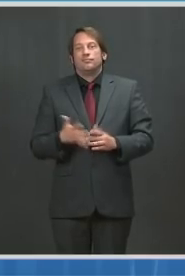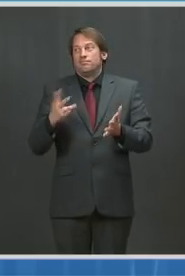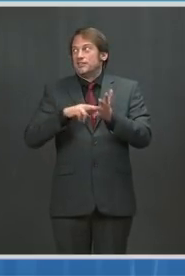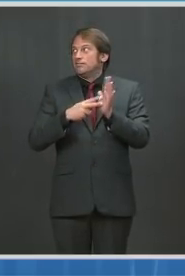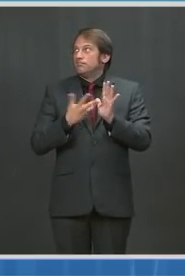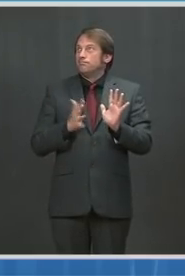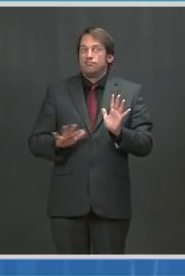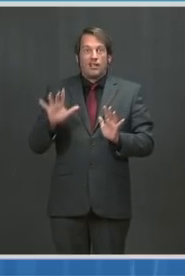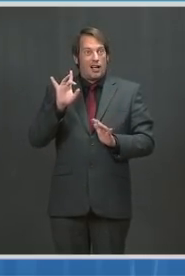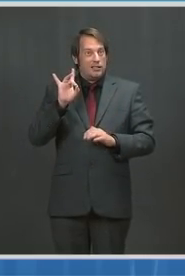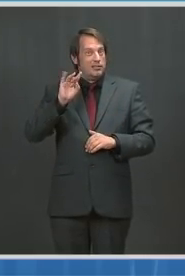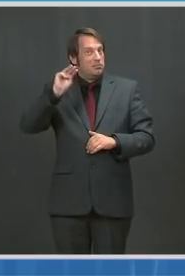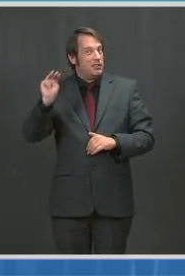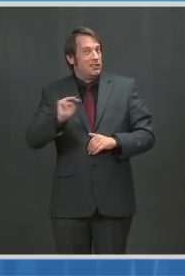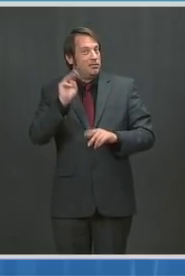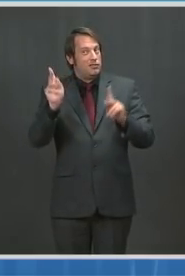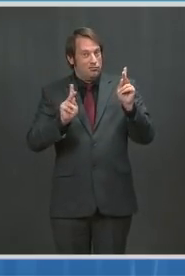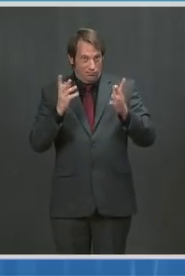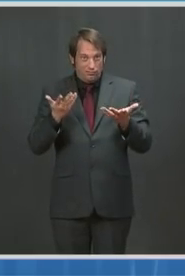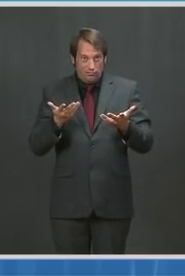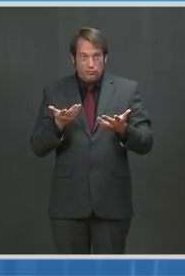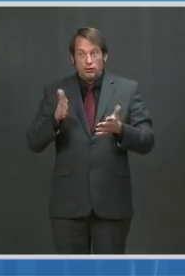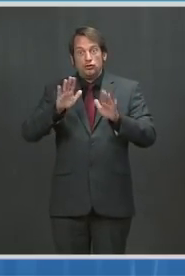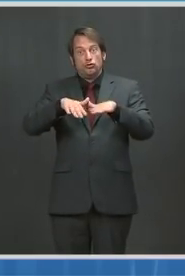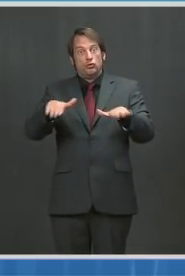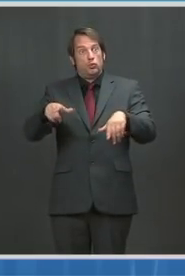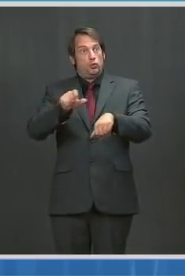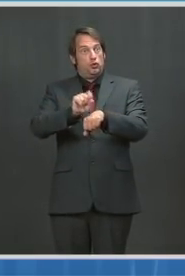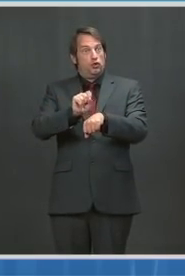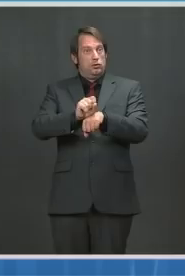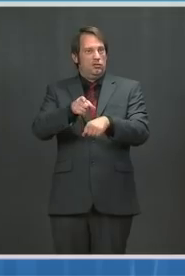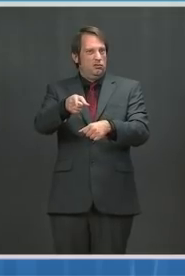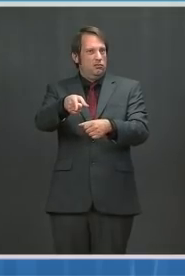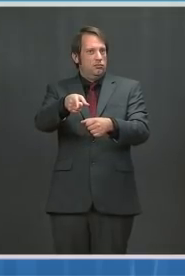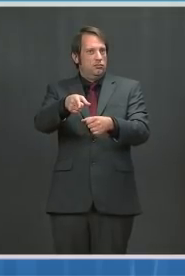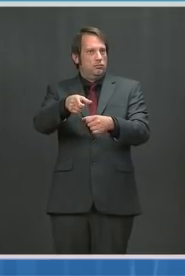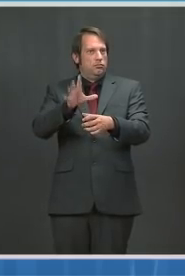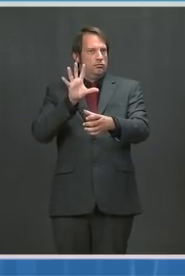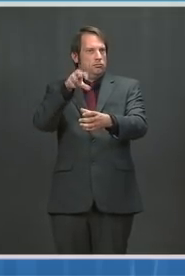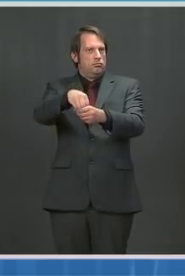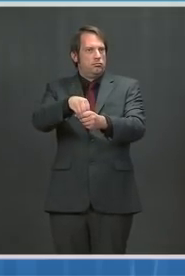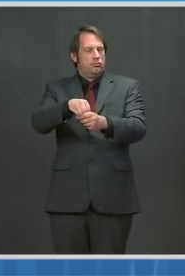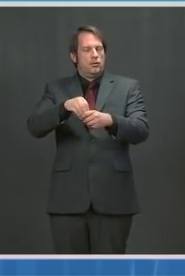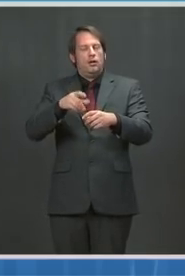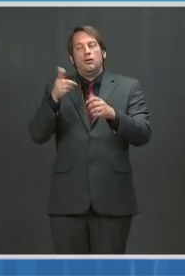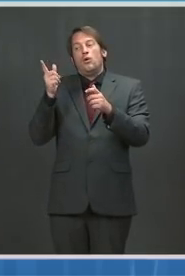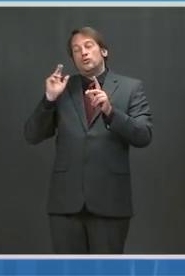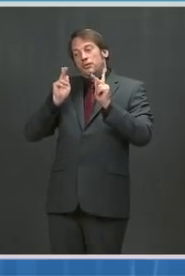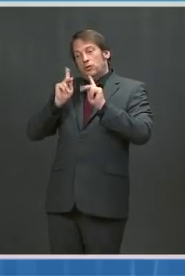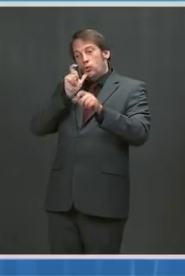and working in our schools who have some protection against the virus. And we must continue to vaccinate